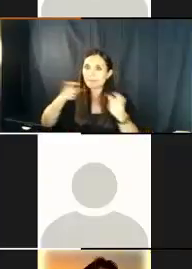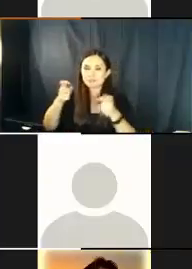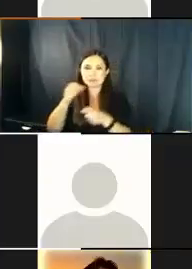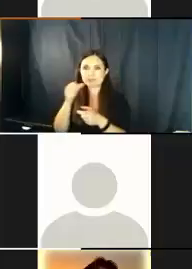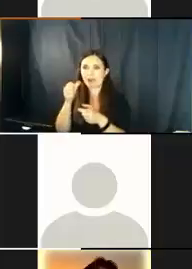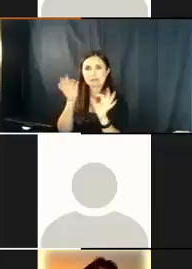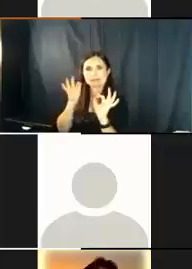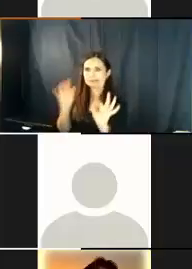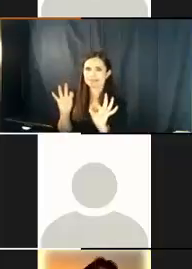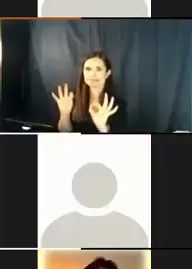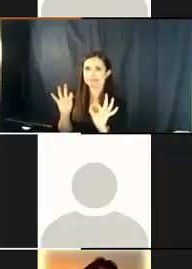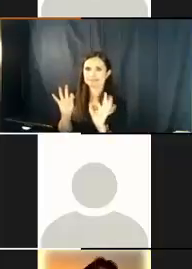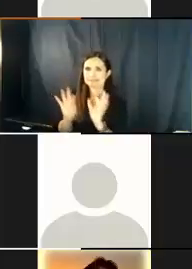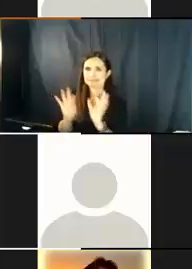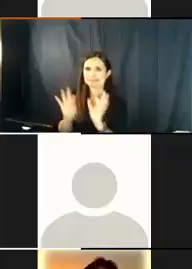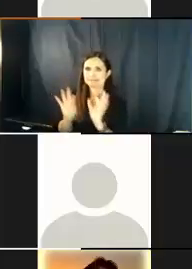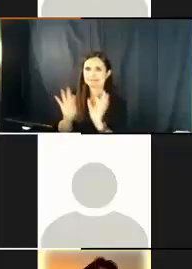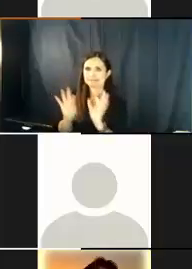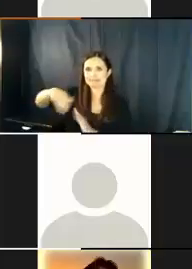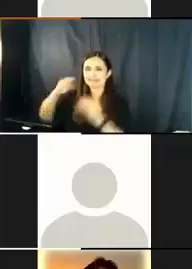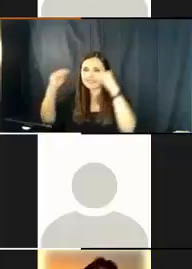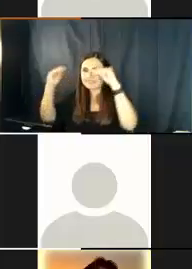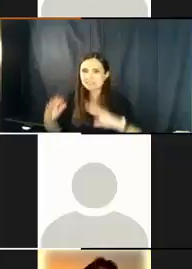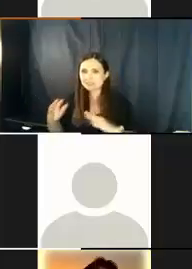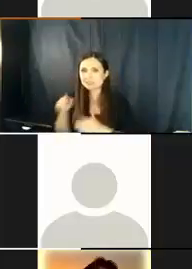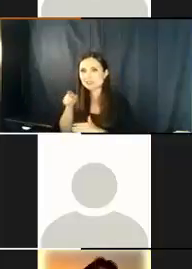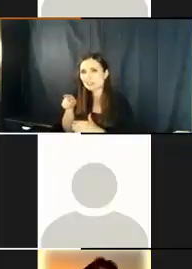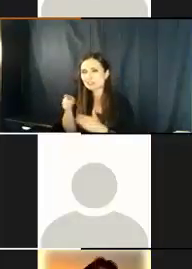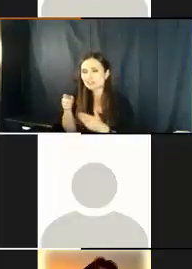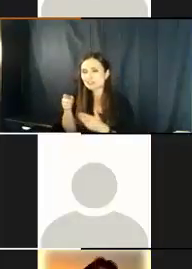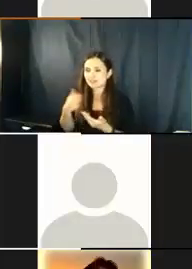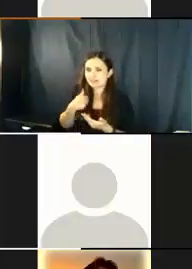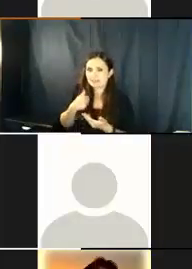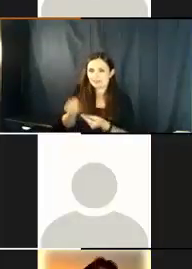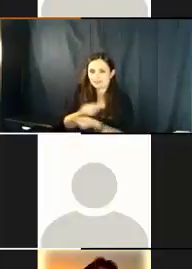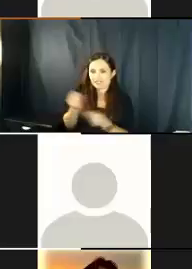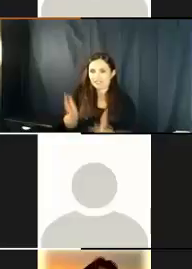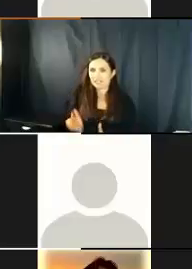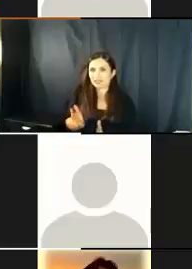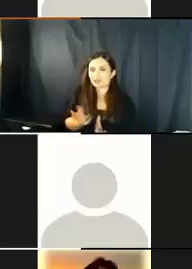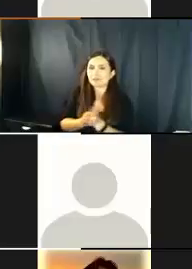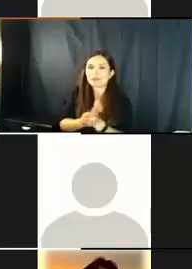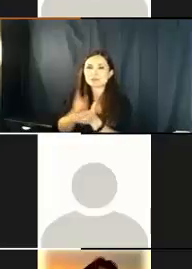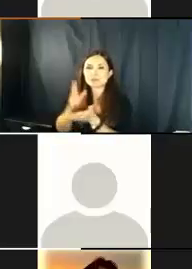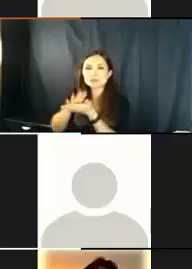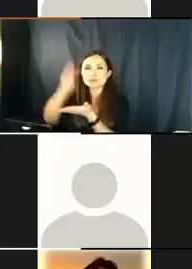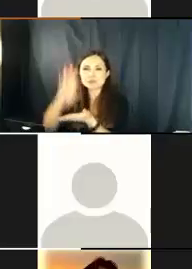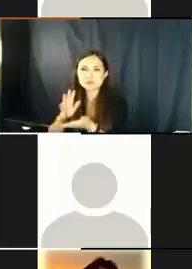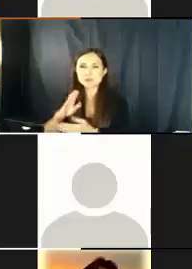So as a teacher, part of that facilitator role is making sure that students are meeting milestones.